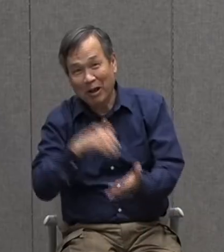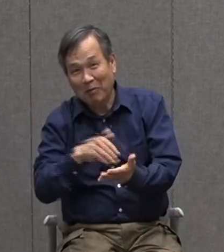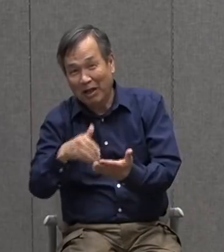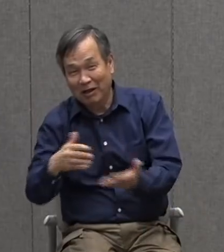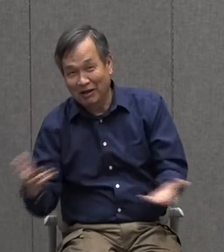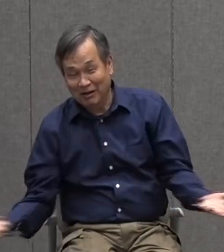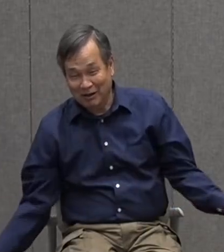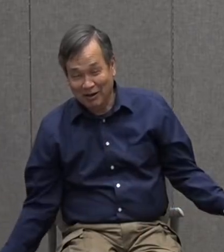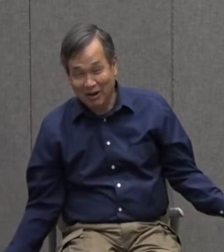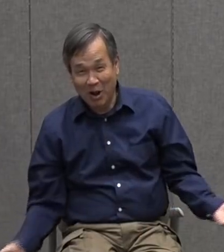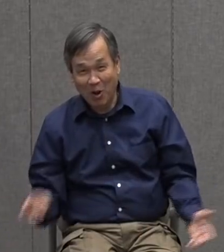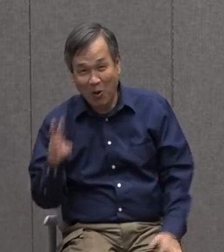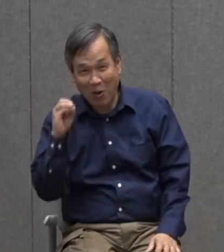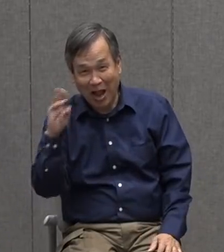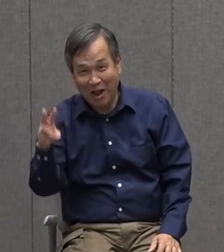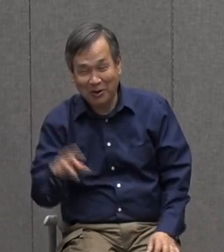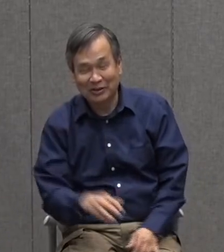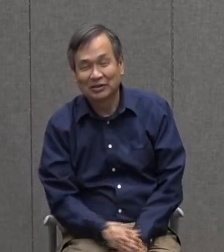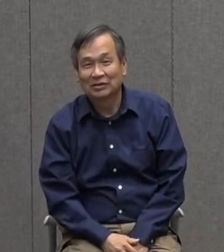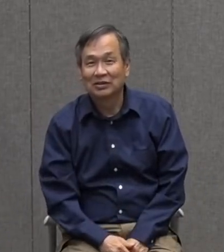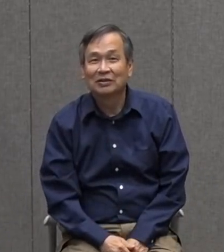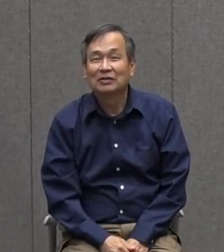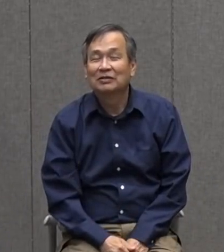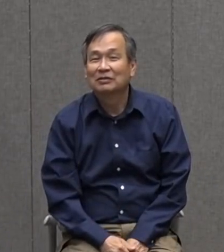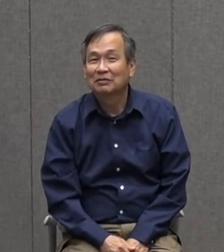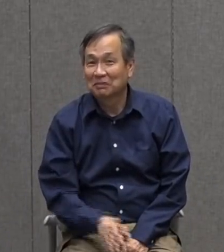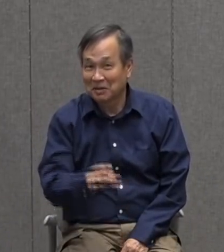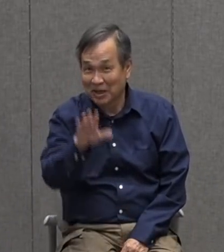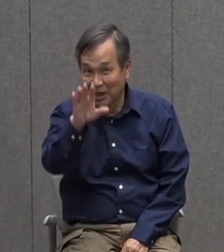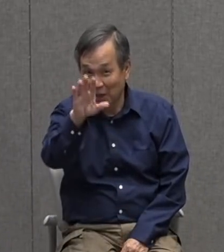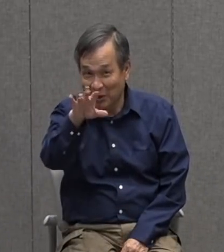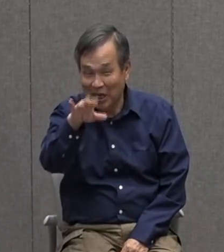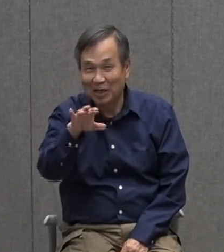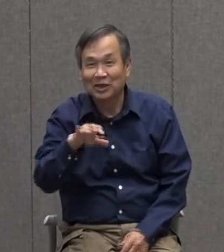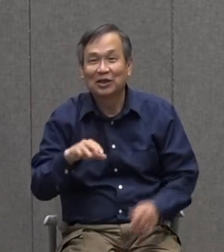Wow, that was a lot, well you know what, we're gonna work that out and see,